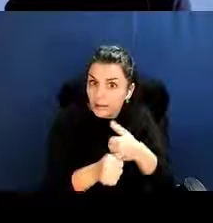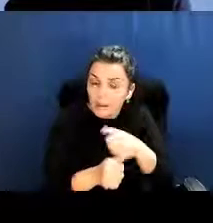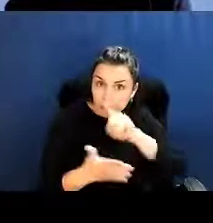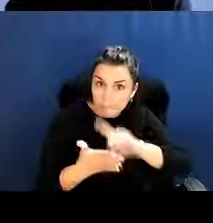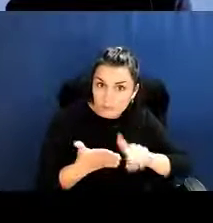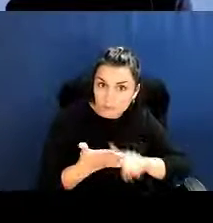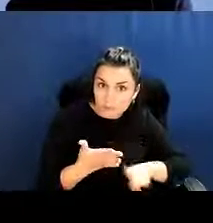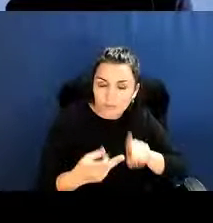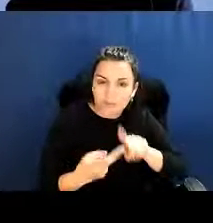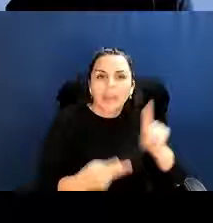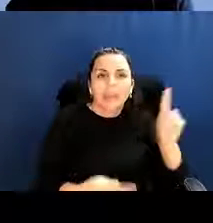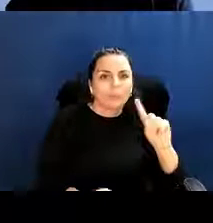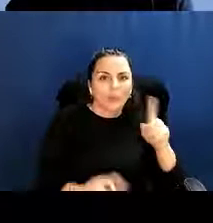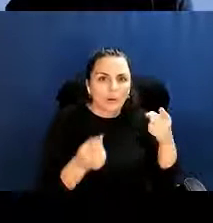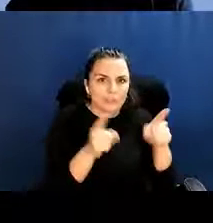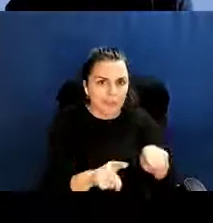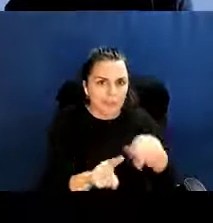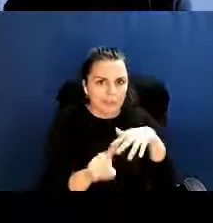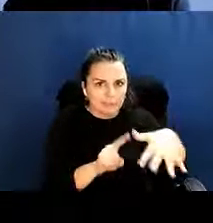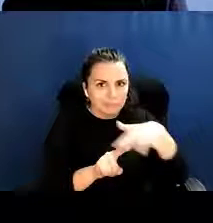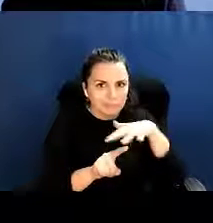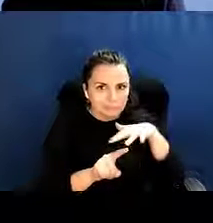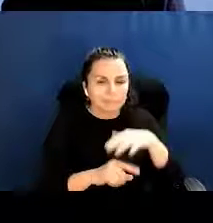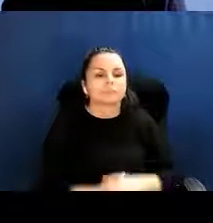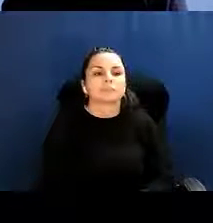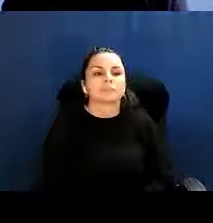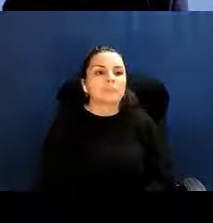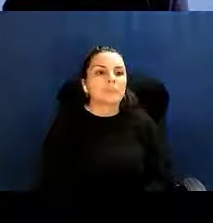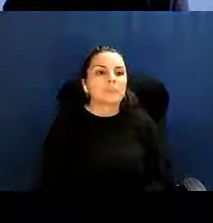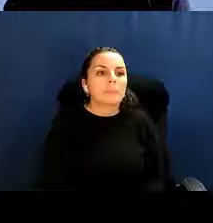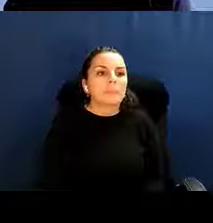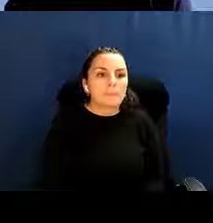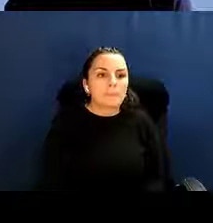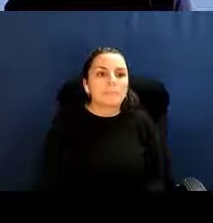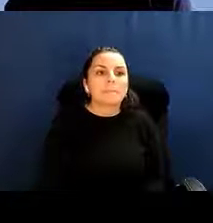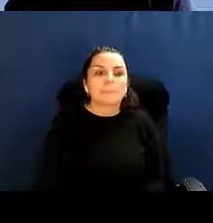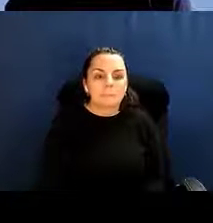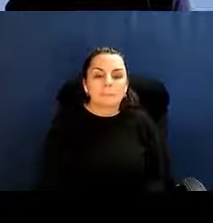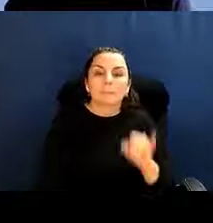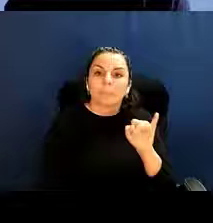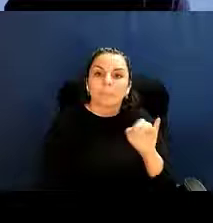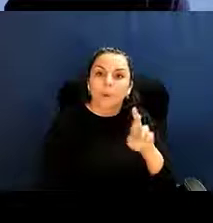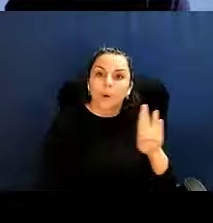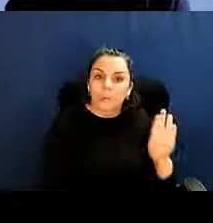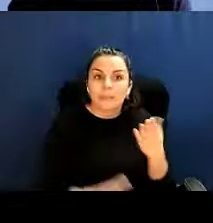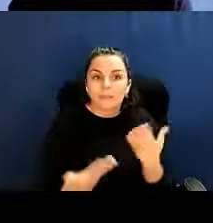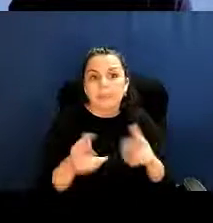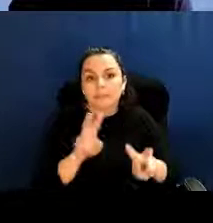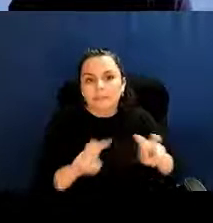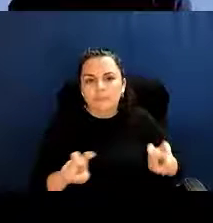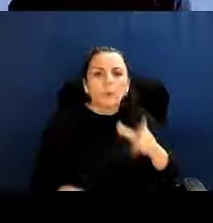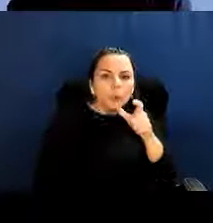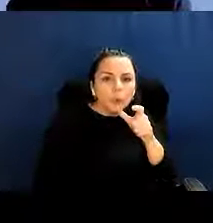in which the research will be conducted. And so here an IRB may look at who the target population is,